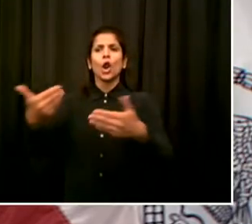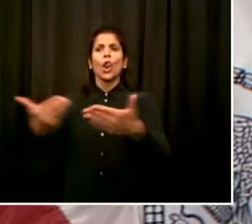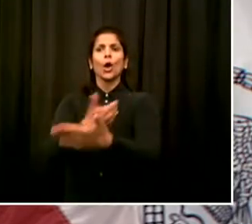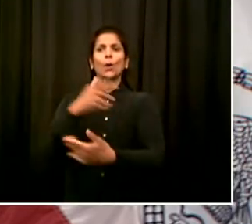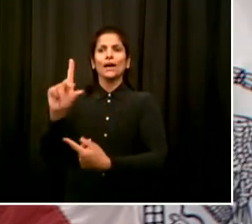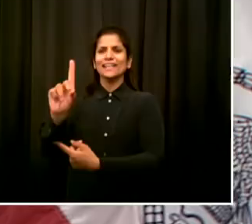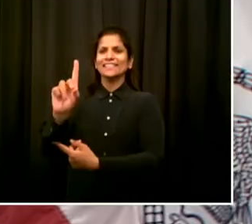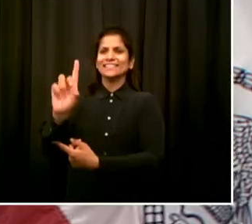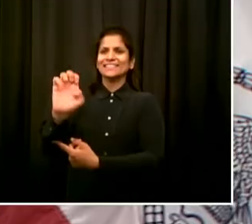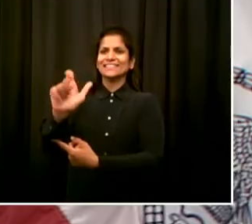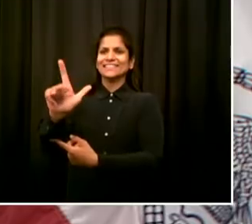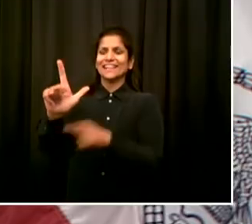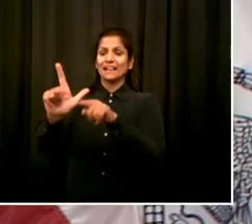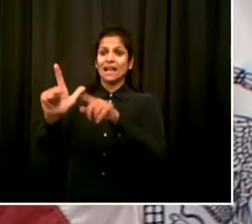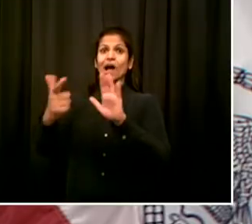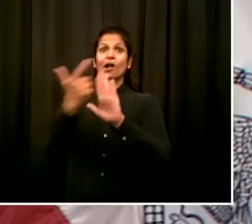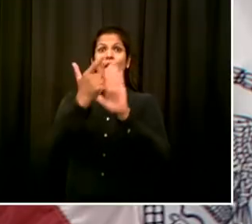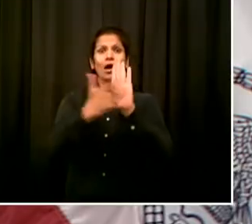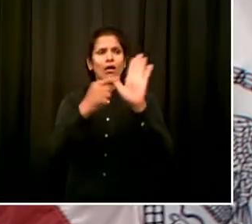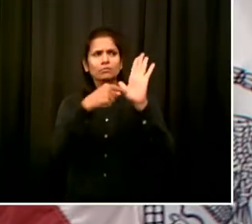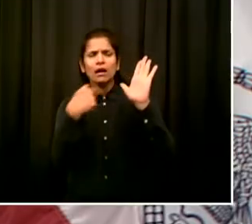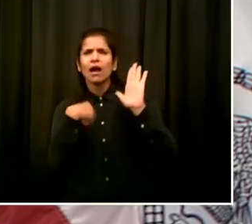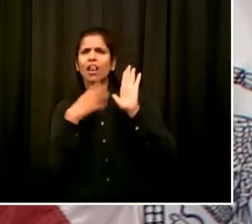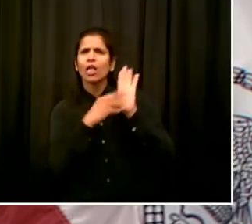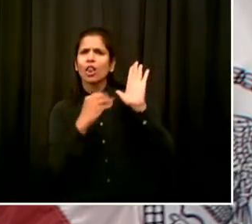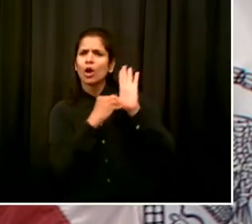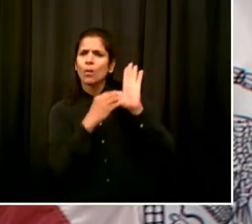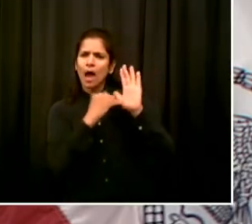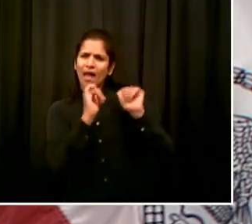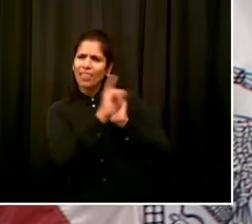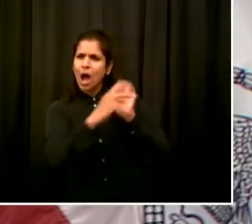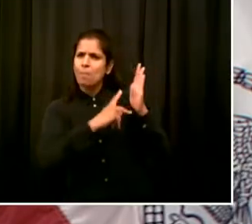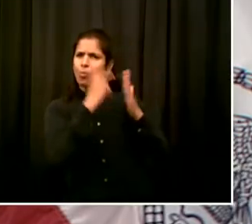ACTUALLY CREATES A STRONGER AND SUSTAINABLE SOCIETY.